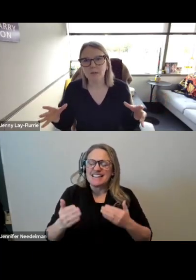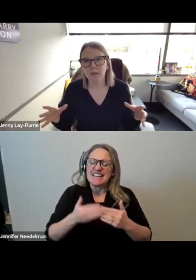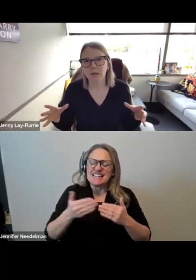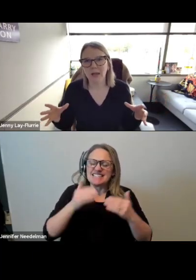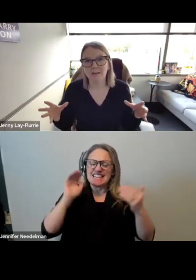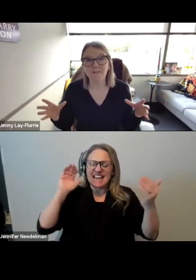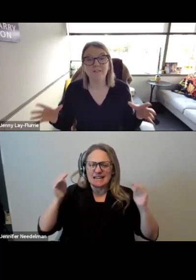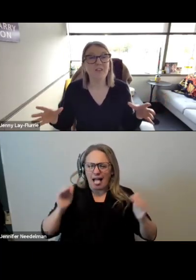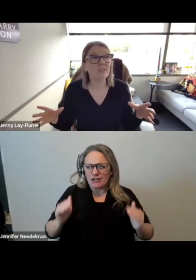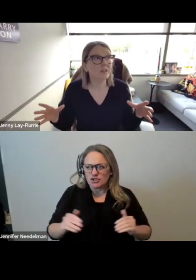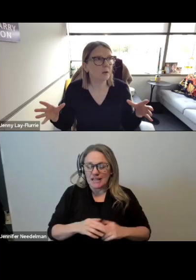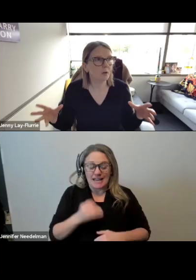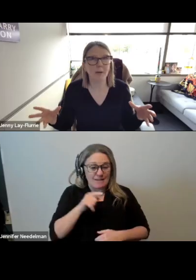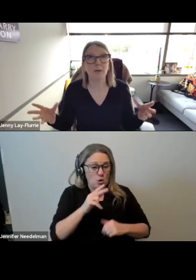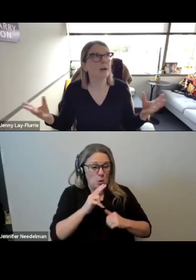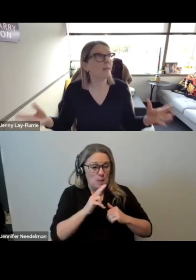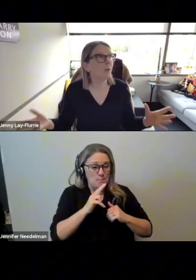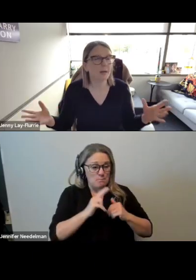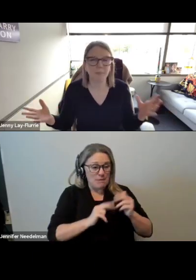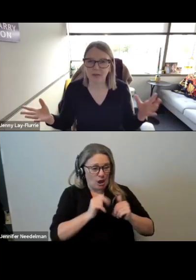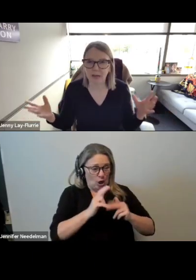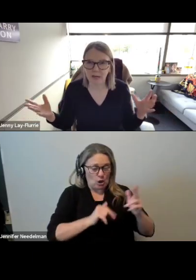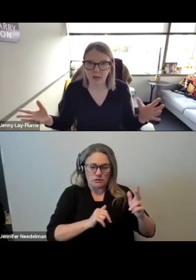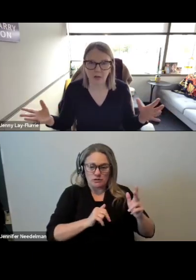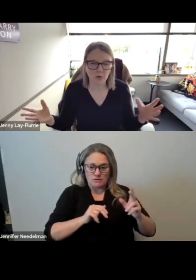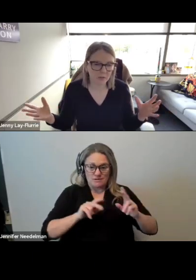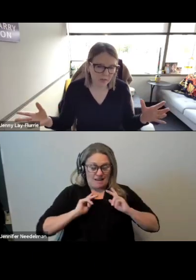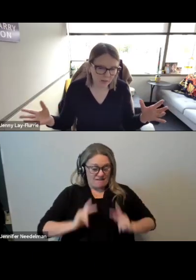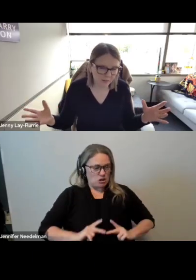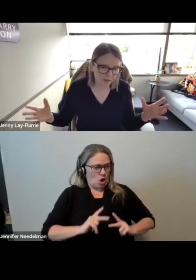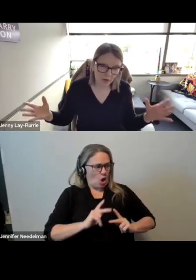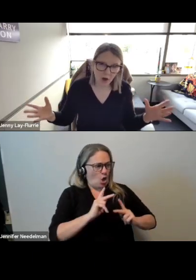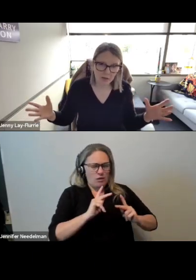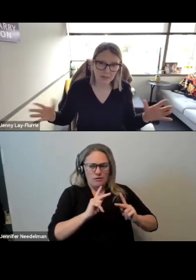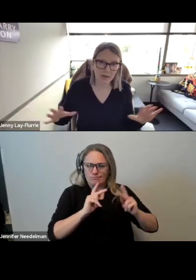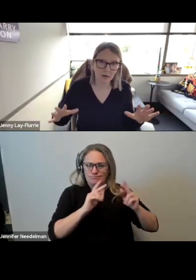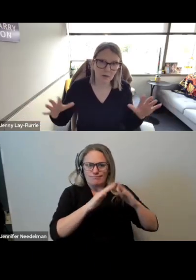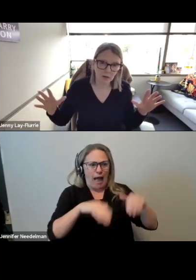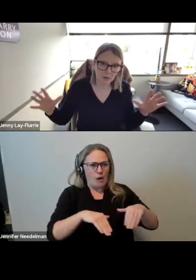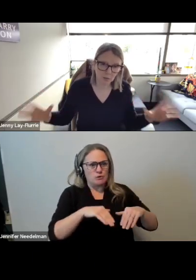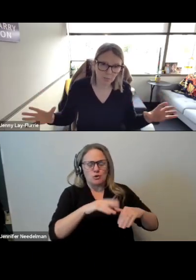building a physical building like the one I'm sitting in here and you're sitting there as an architect looking at the